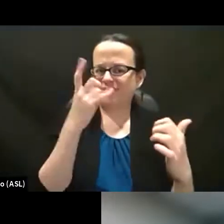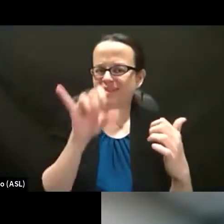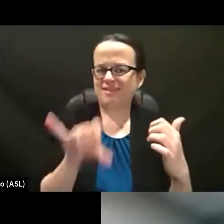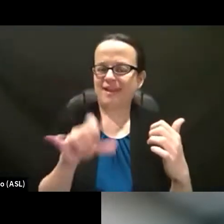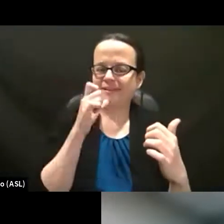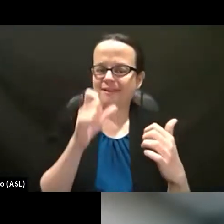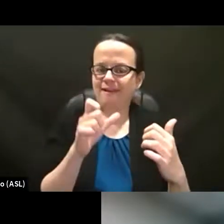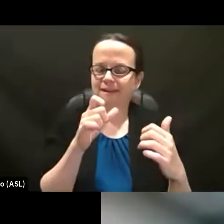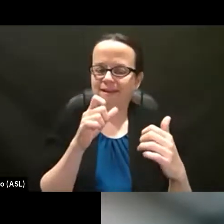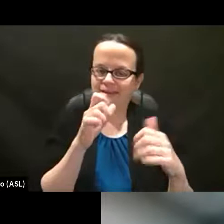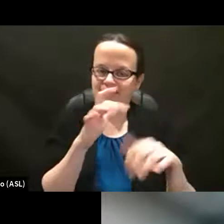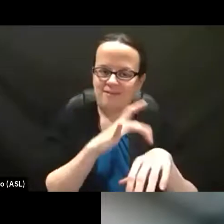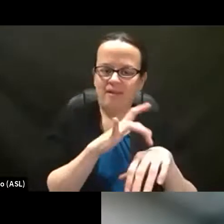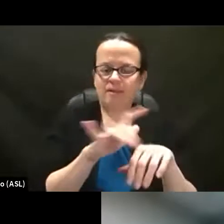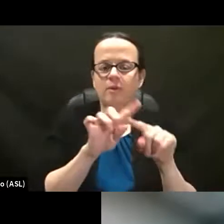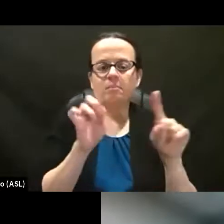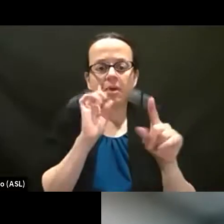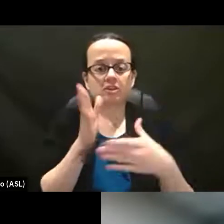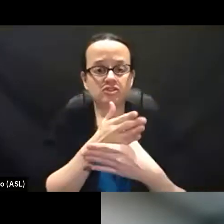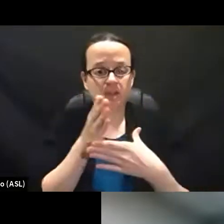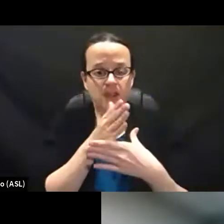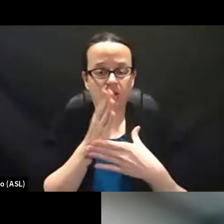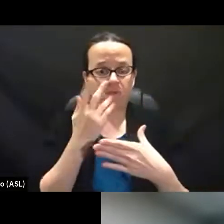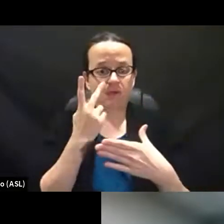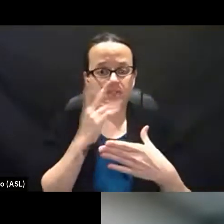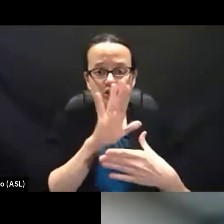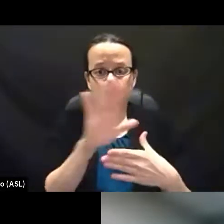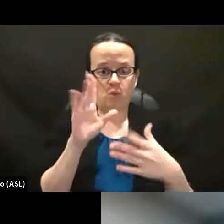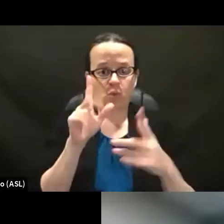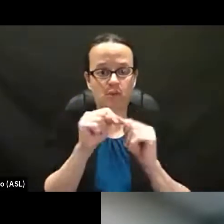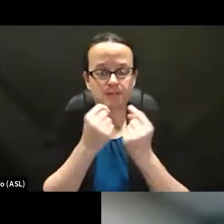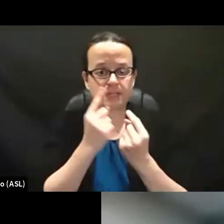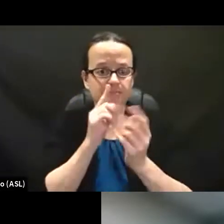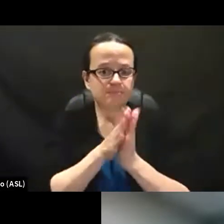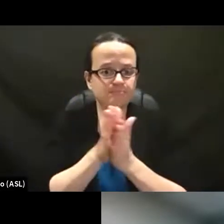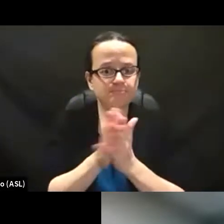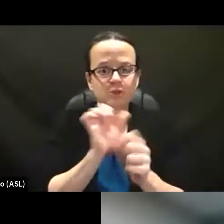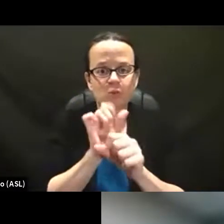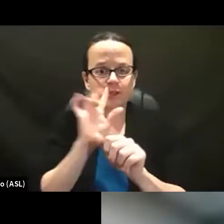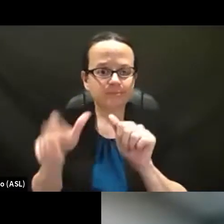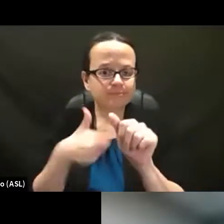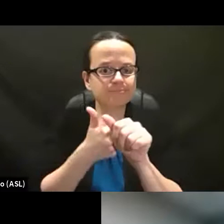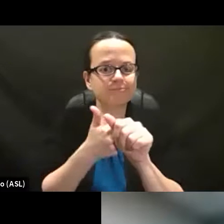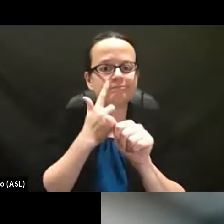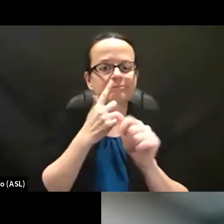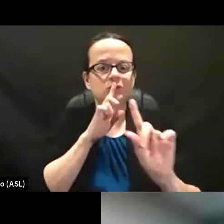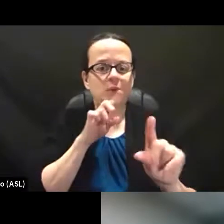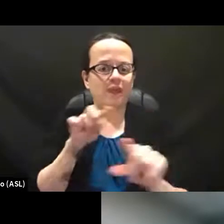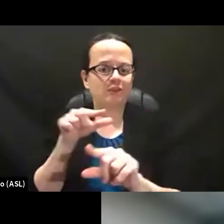Amber Carey Navarrete (Easterseals): But please do share some i've see that your team has been busily working behind the scenes to answer the Q amp a that has been coming through.